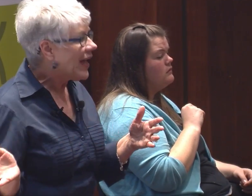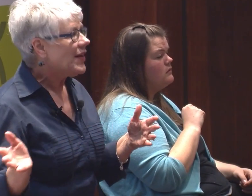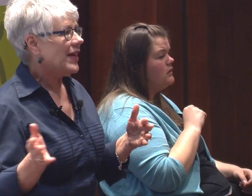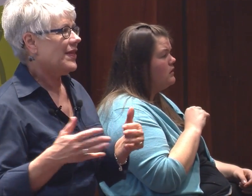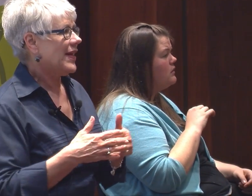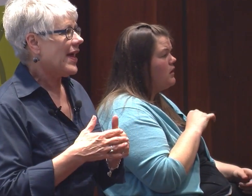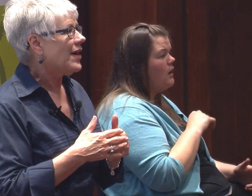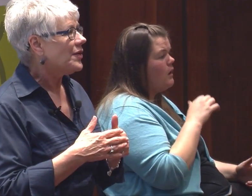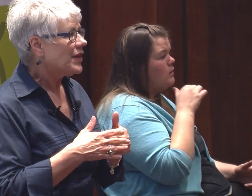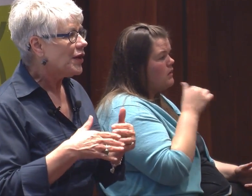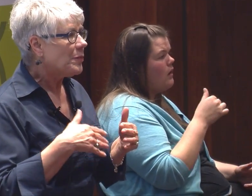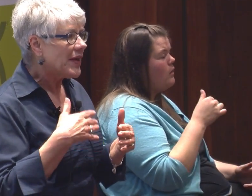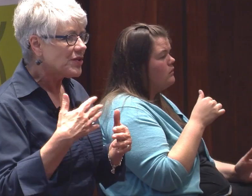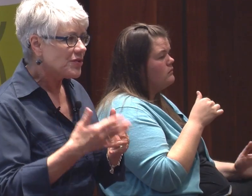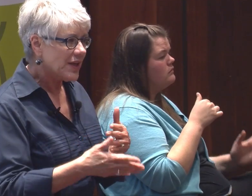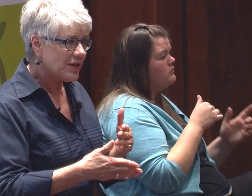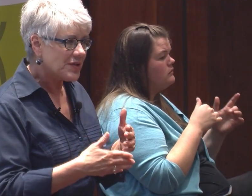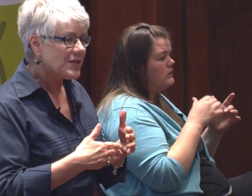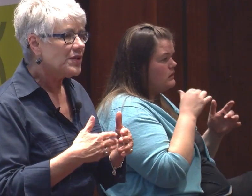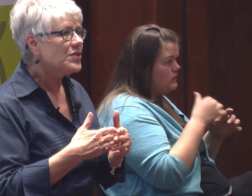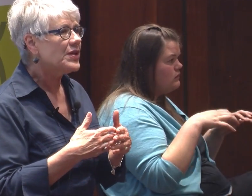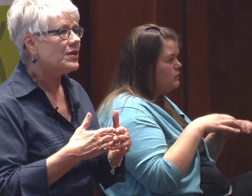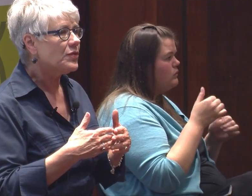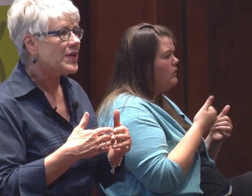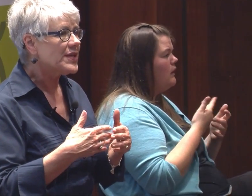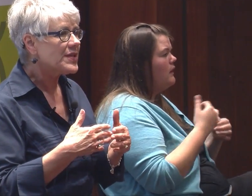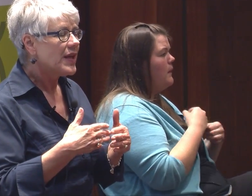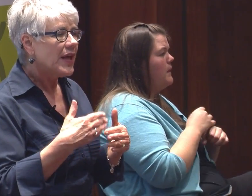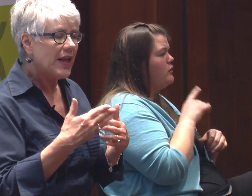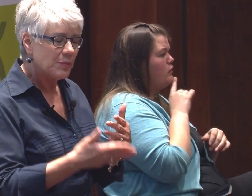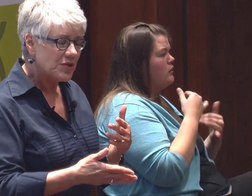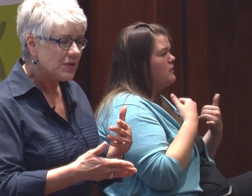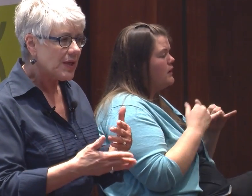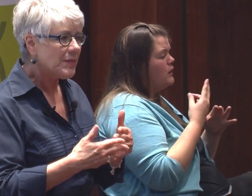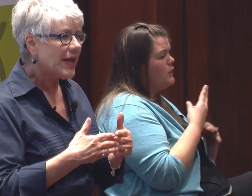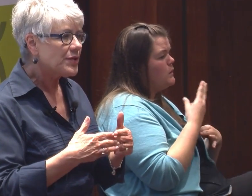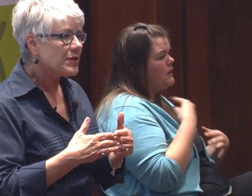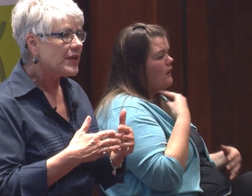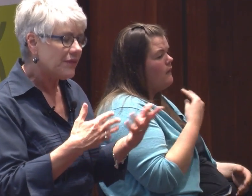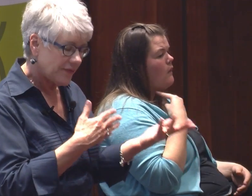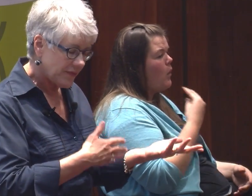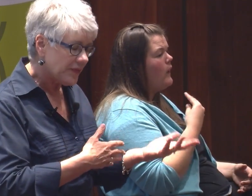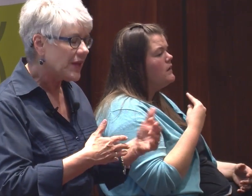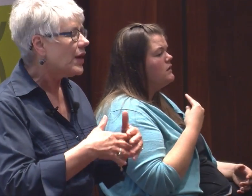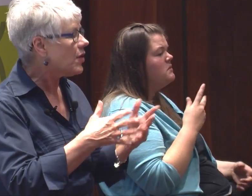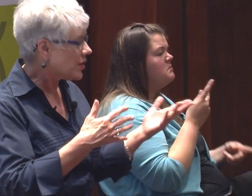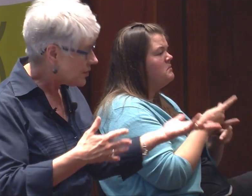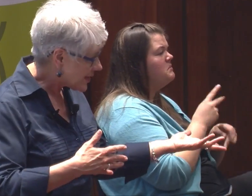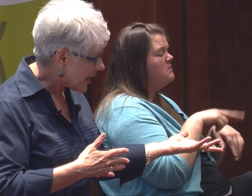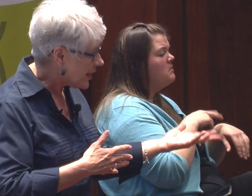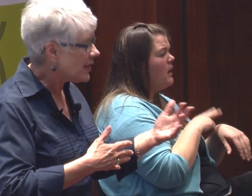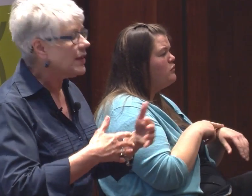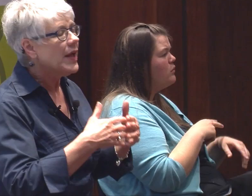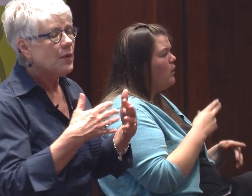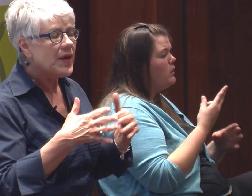count anything out. You know, make sure that you're still using your voice. It helps you keep natural if, you know, or use signing.